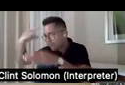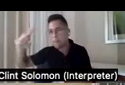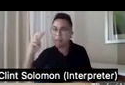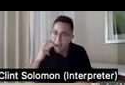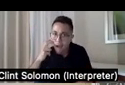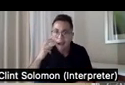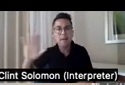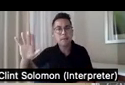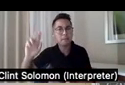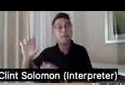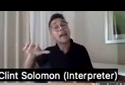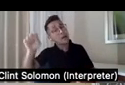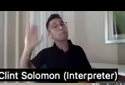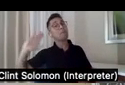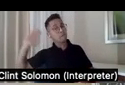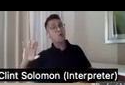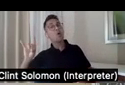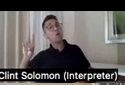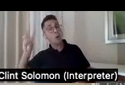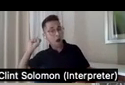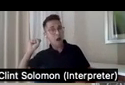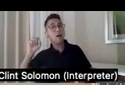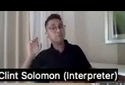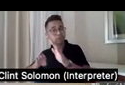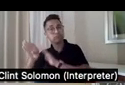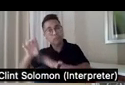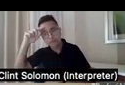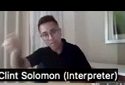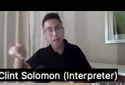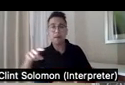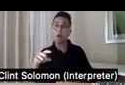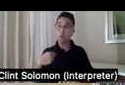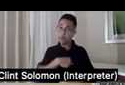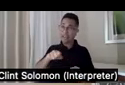but i think many of us can benefit from the paths to literacy materials and they have